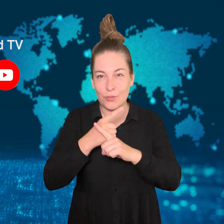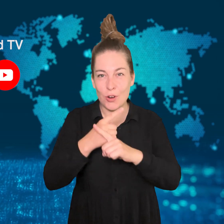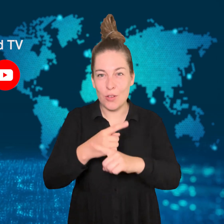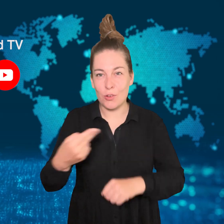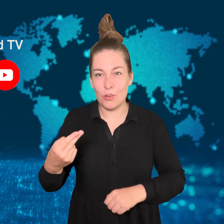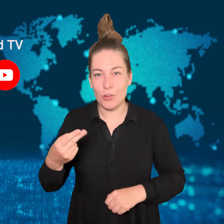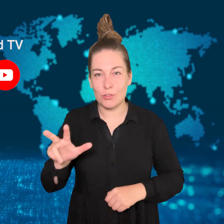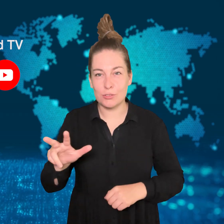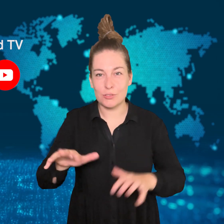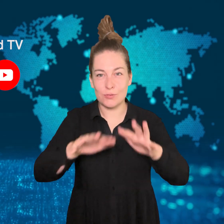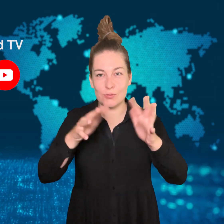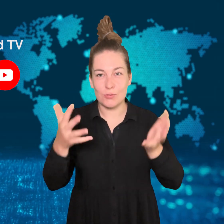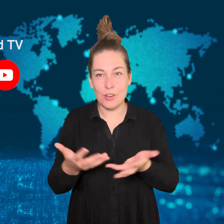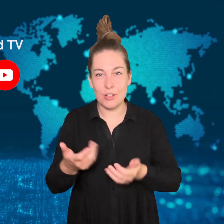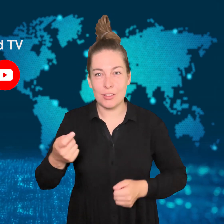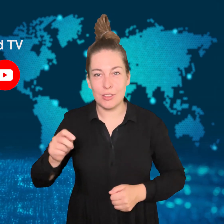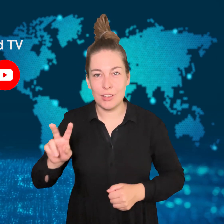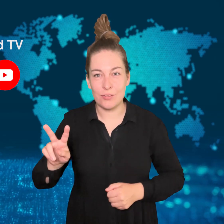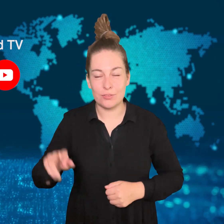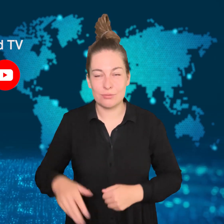to get new video updates!